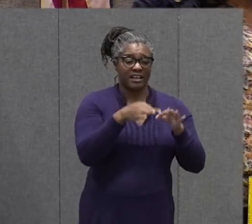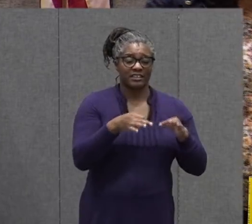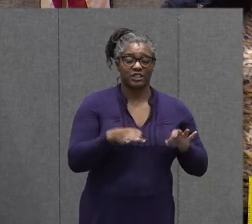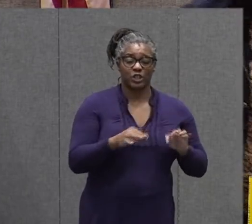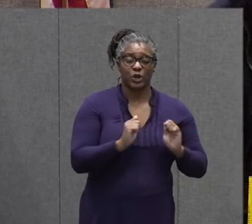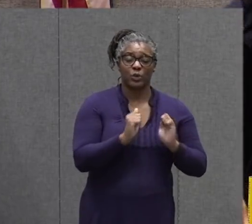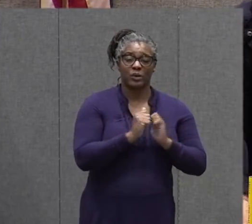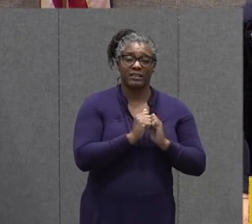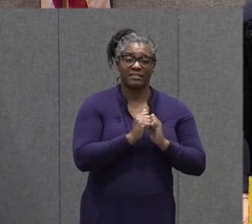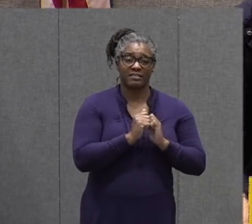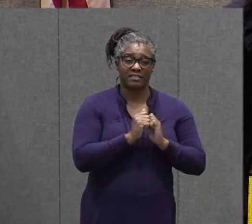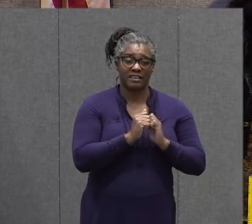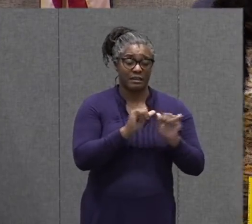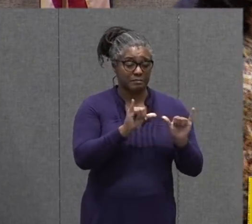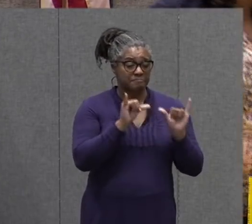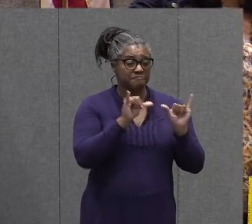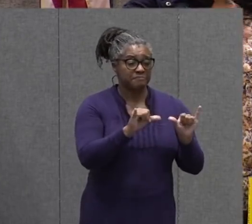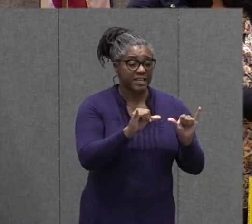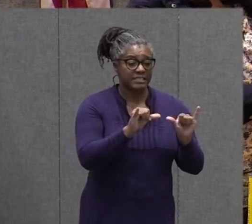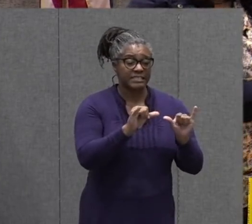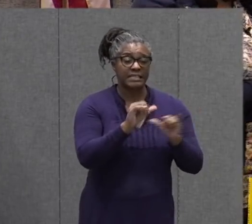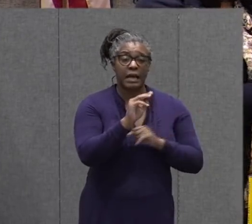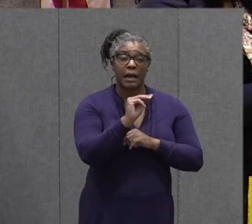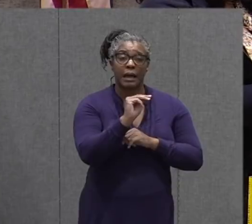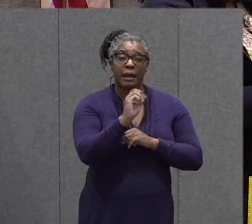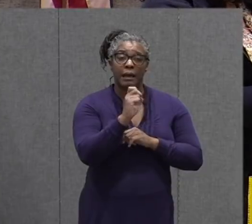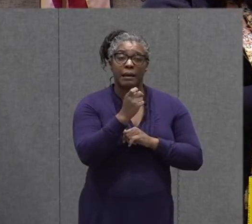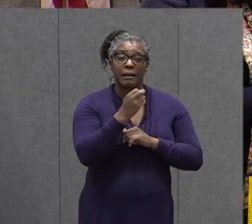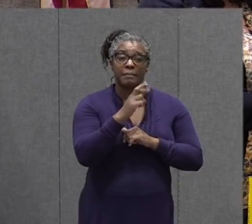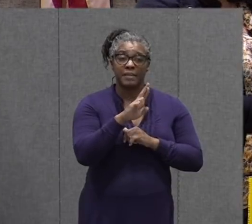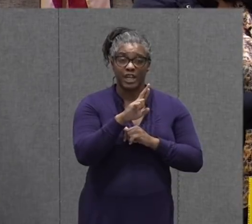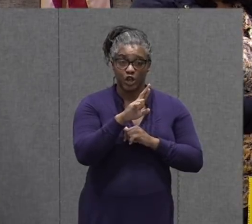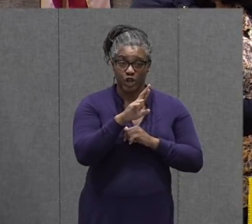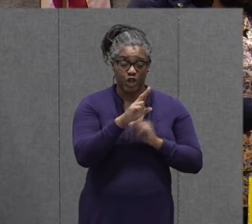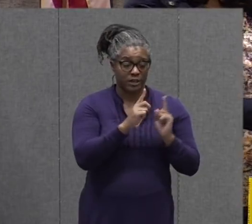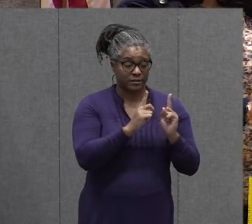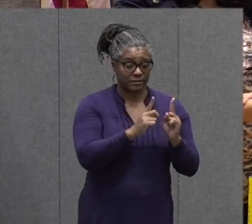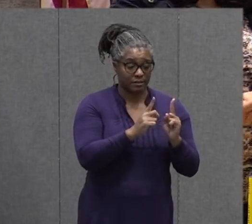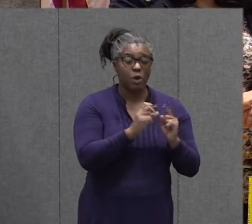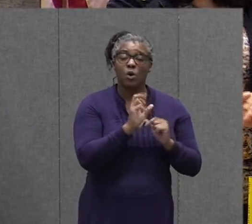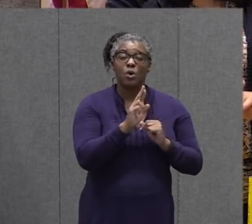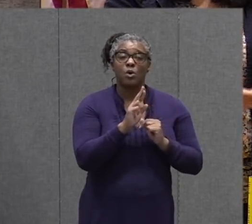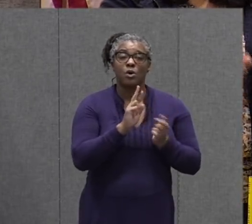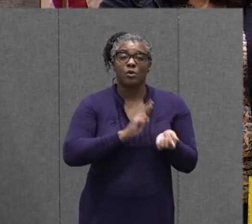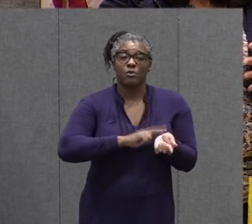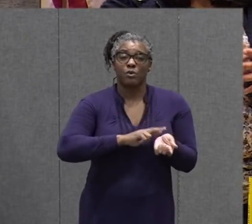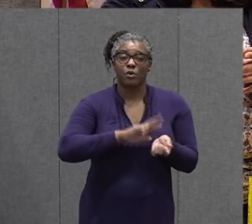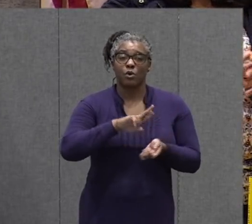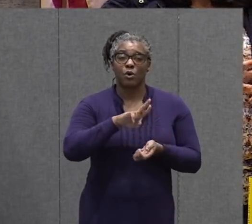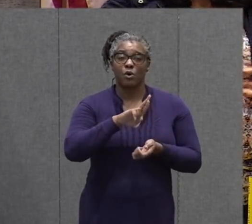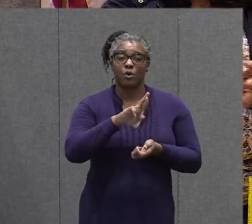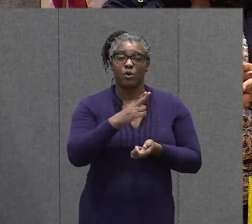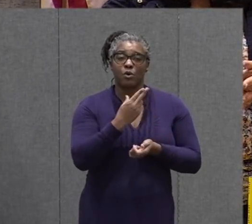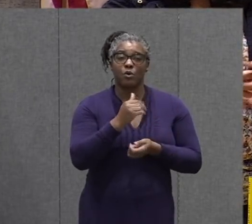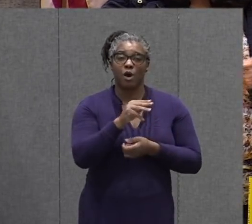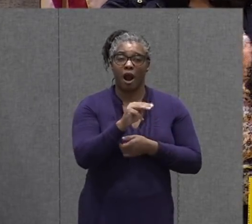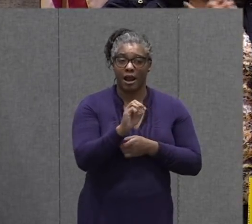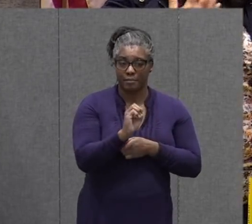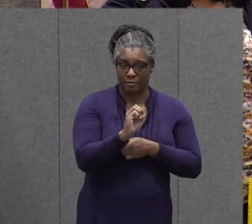[Miss Garcia] Very cool. So, we have two words left. [Miss Martindale] Okay. [Miss Garcia] These two words. I had a very hard time finding